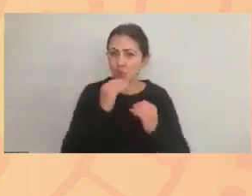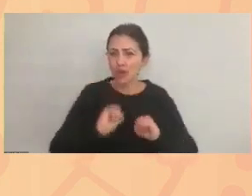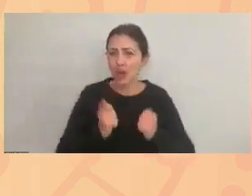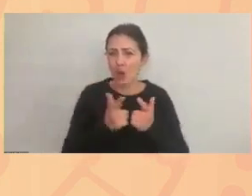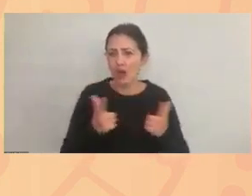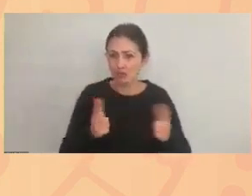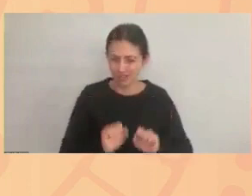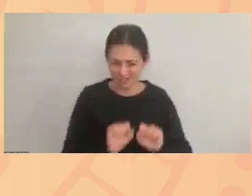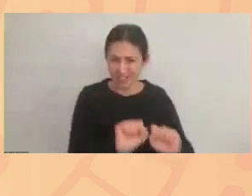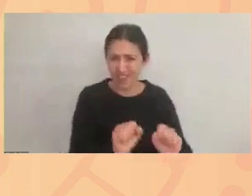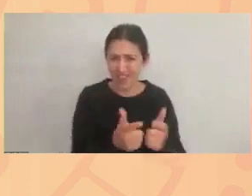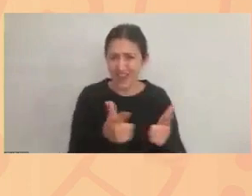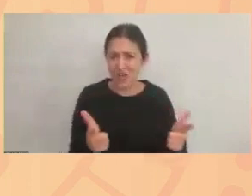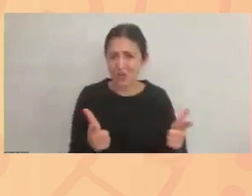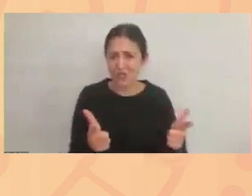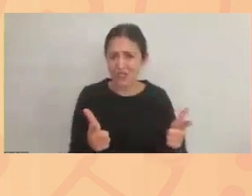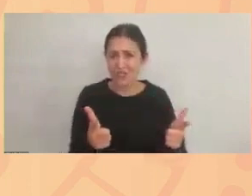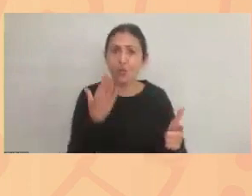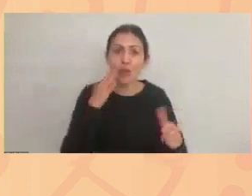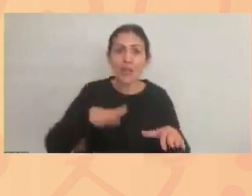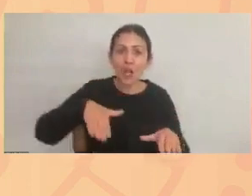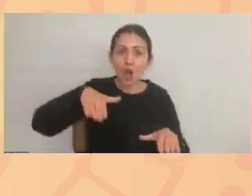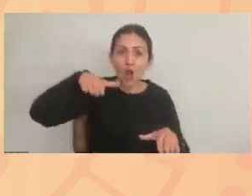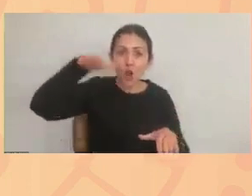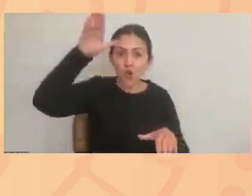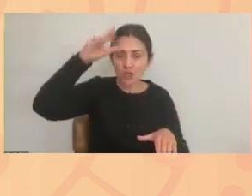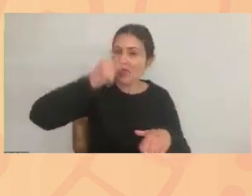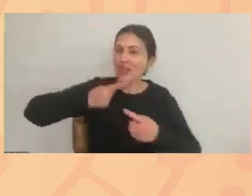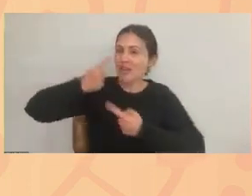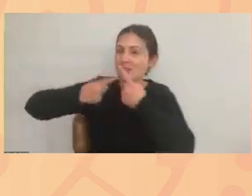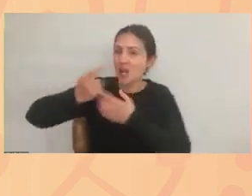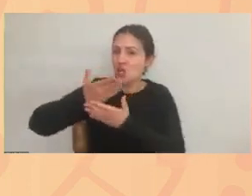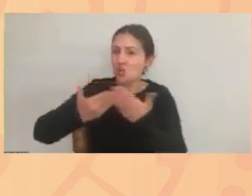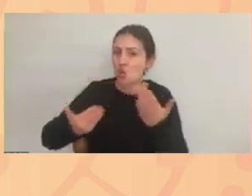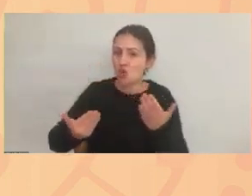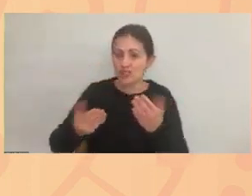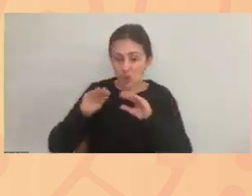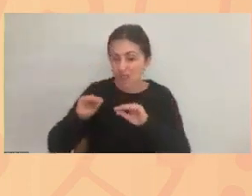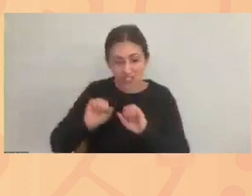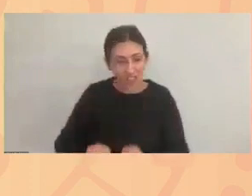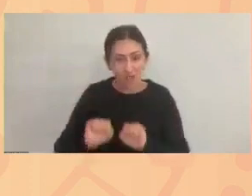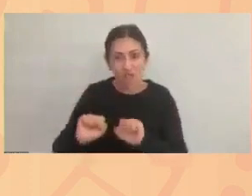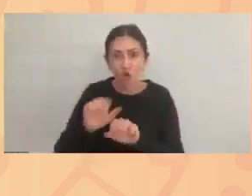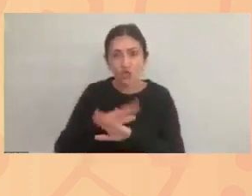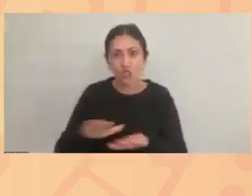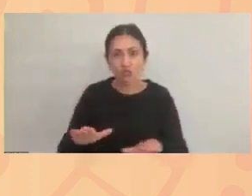and one day grow a bit older and they can tell their language to their children. That's all I would like to say.